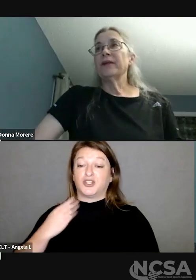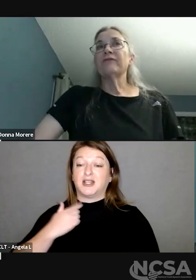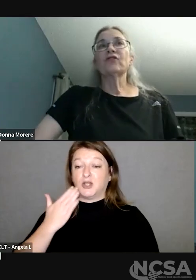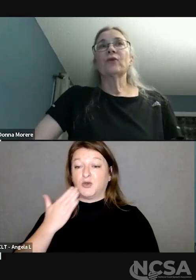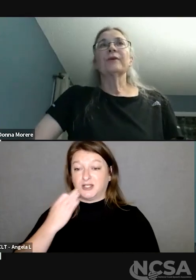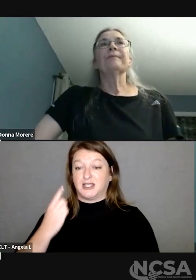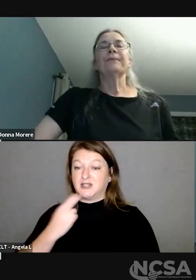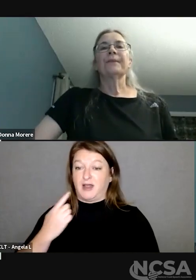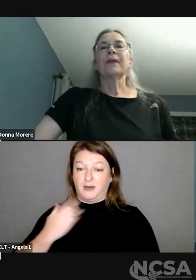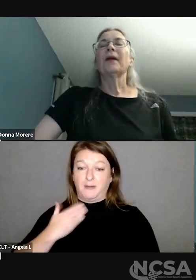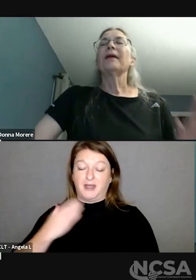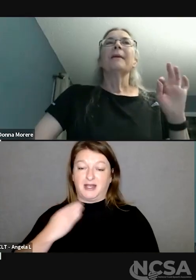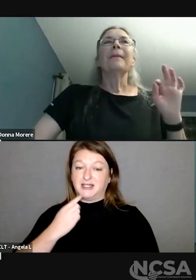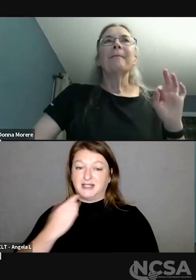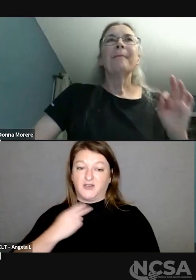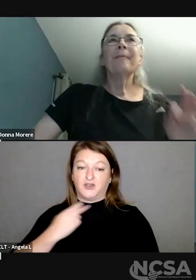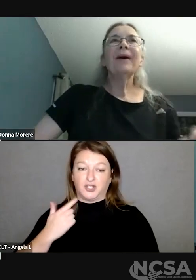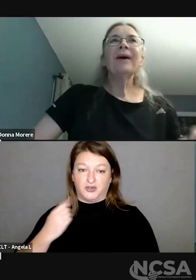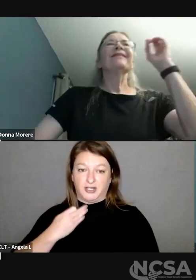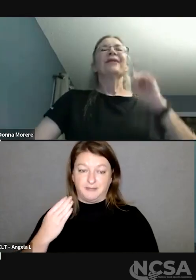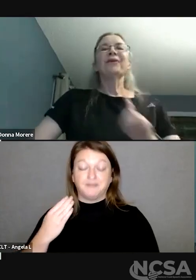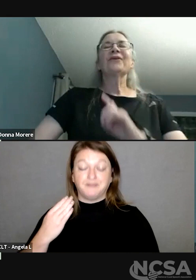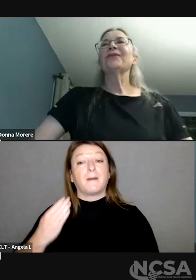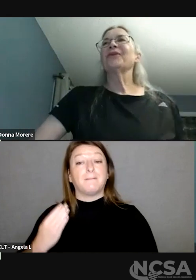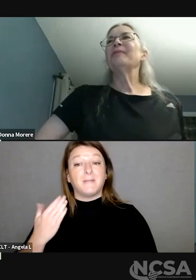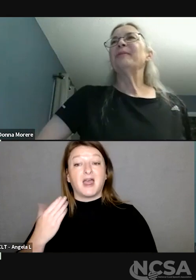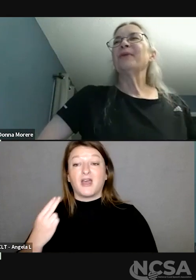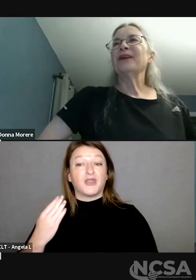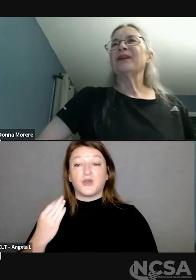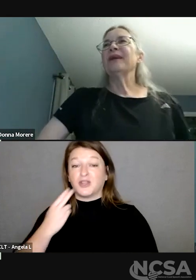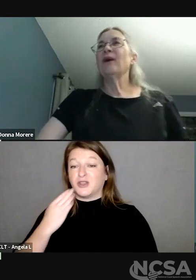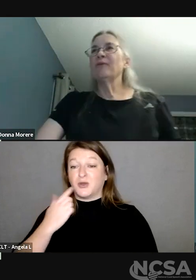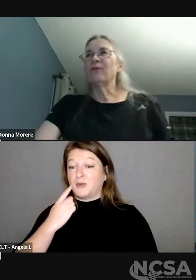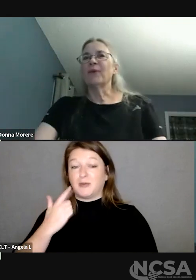But those aren't the only people that can be helpful for